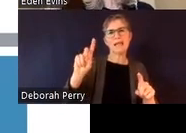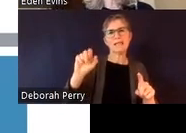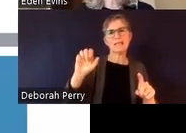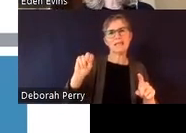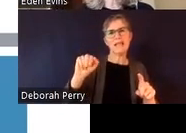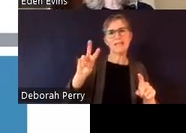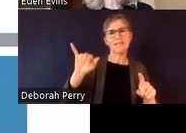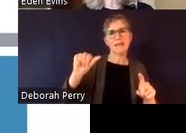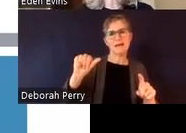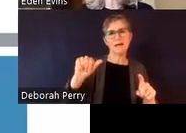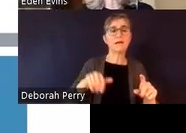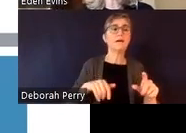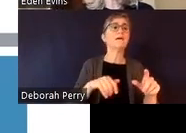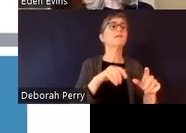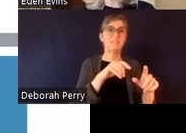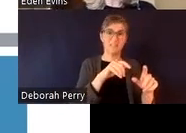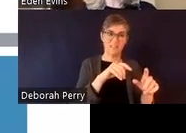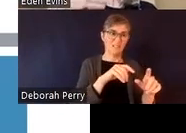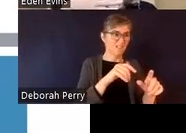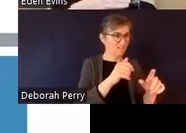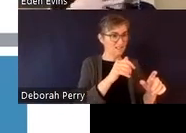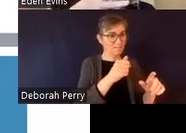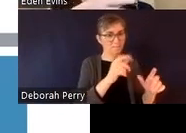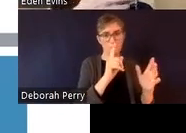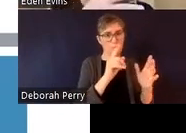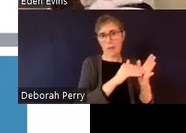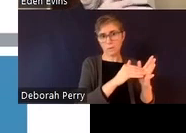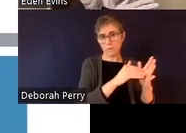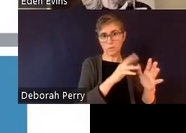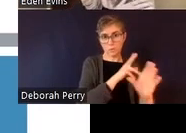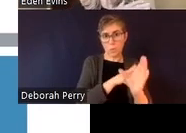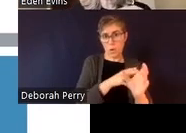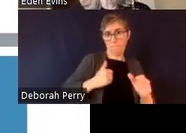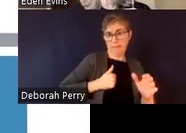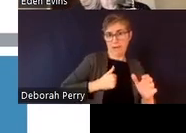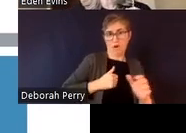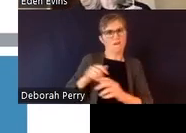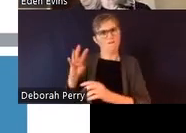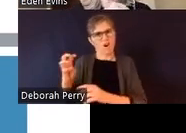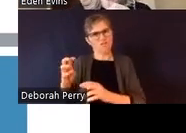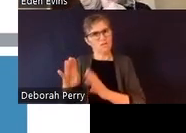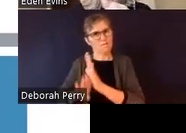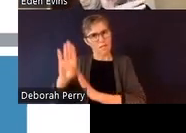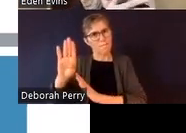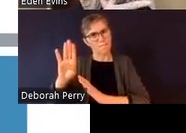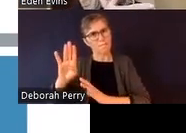400 develop schizophrenia. And those who, on a questionnaire, had used cannabis before they